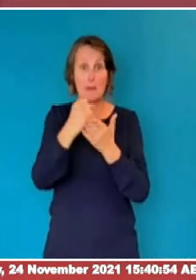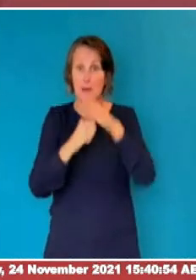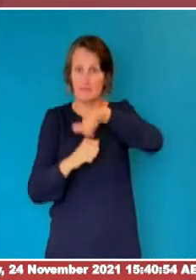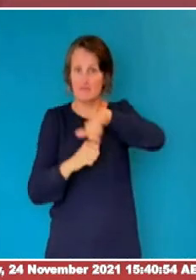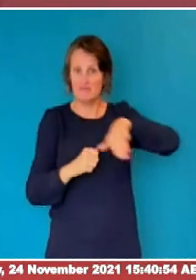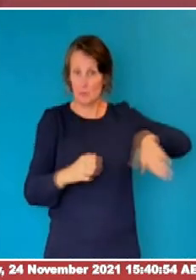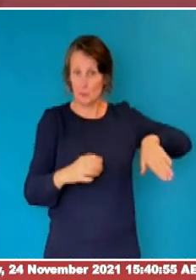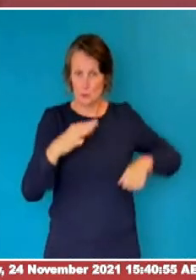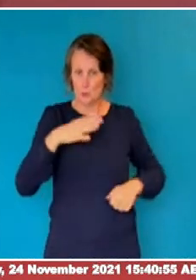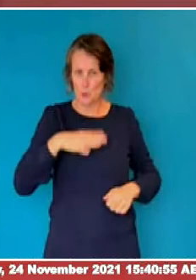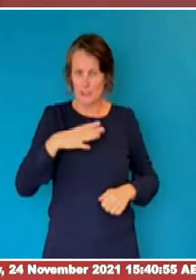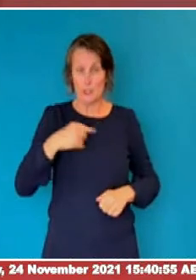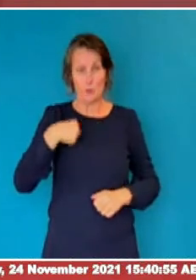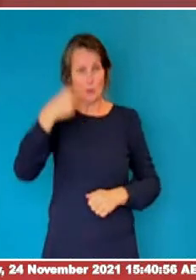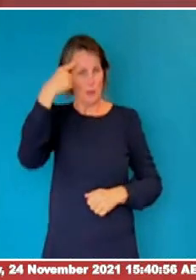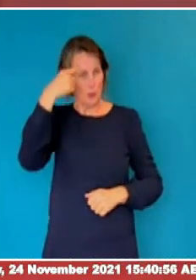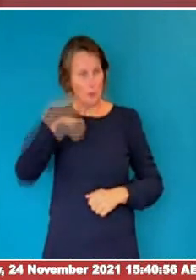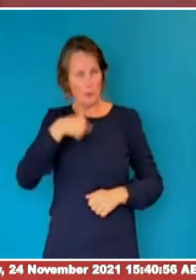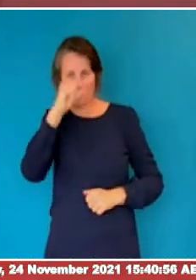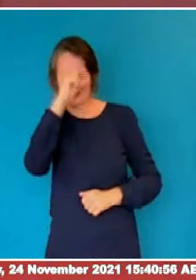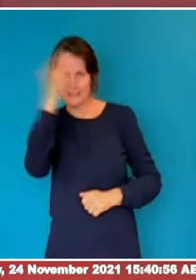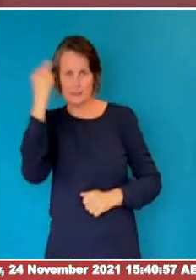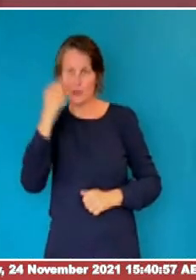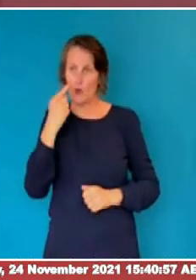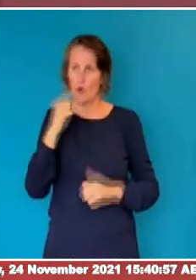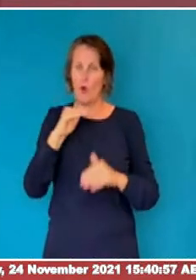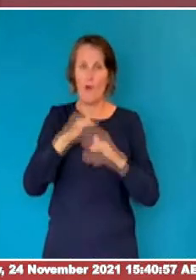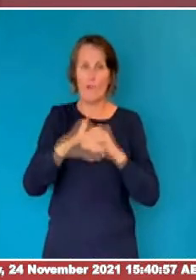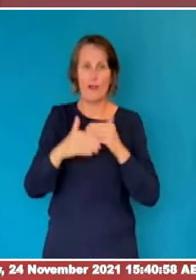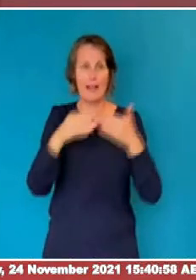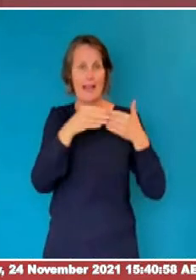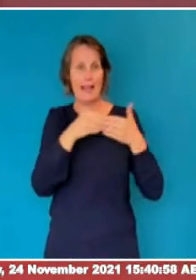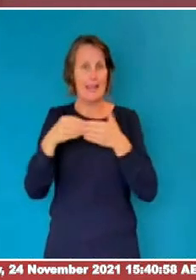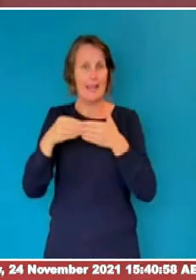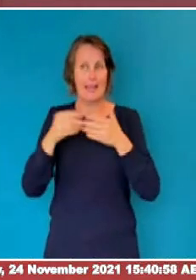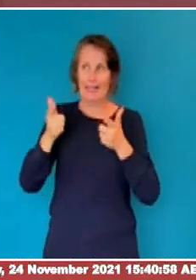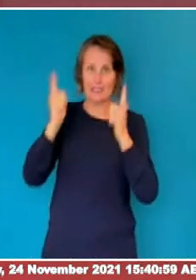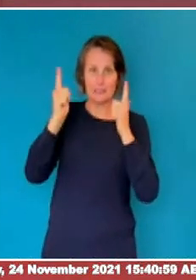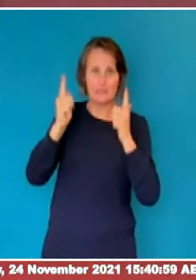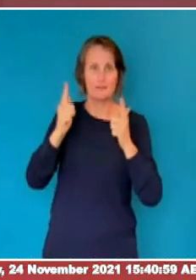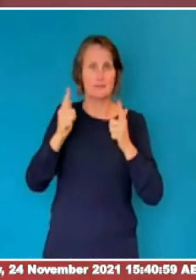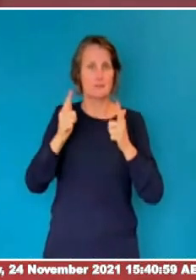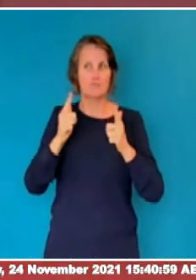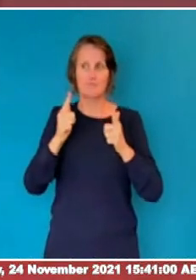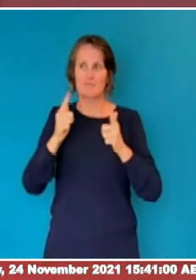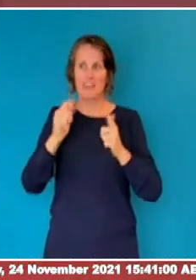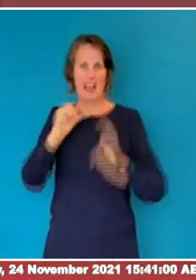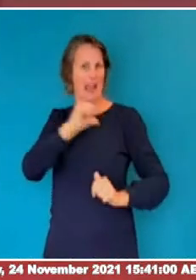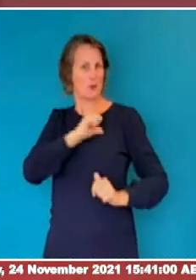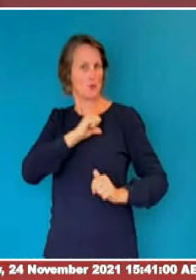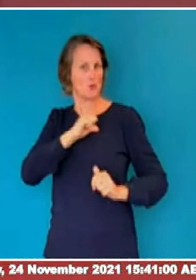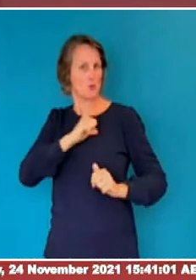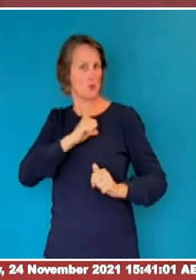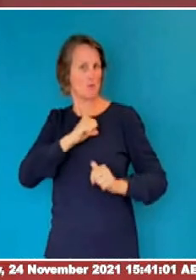very much more around leadership and culture, a workplace that is